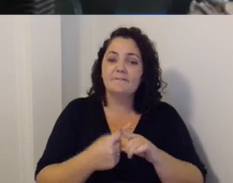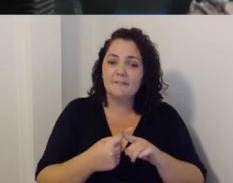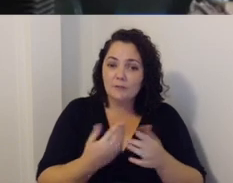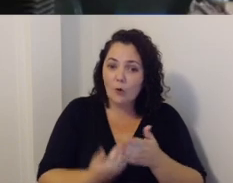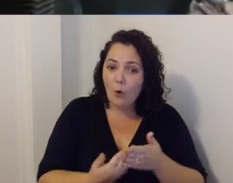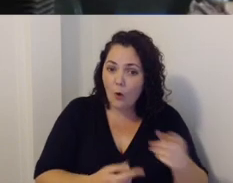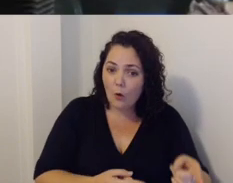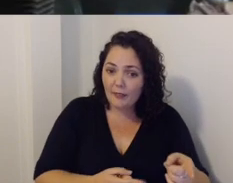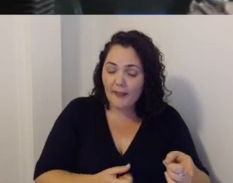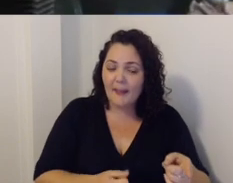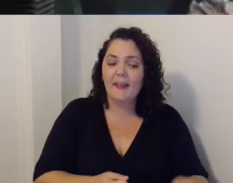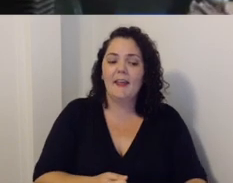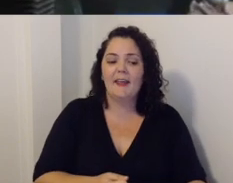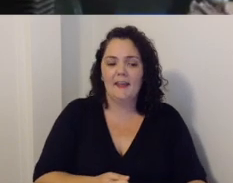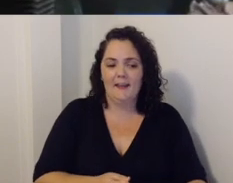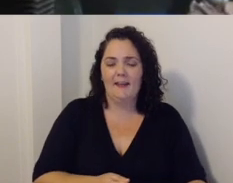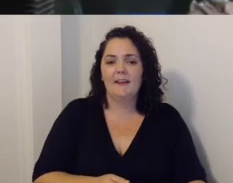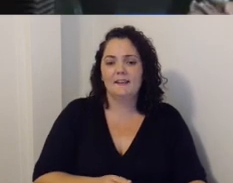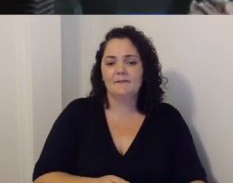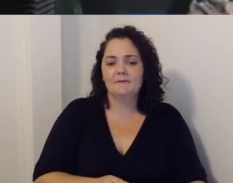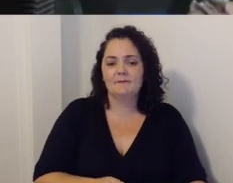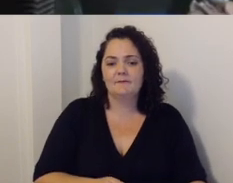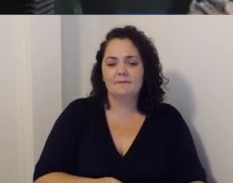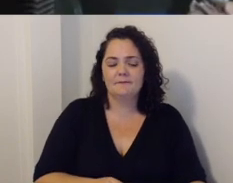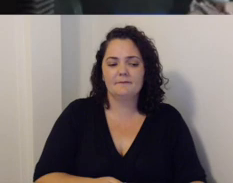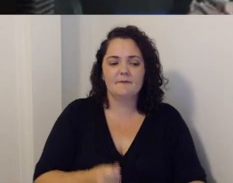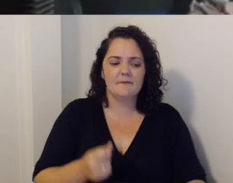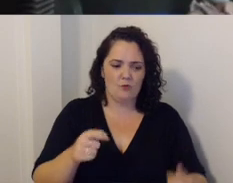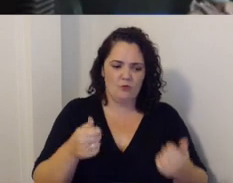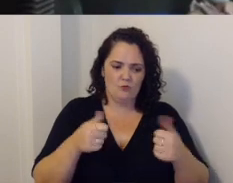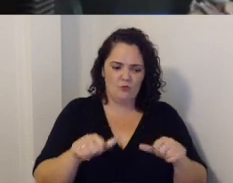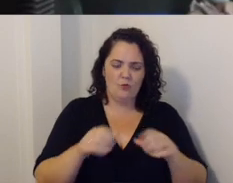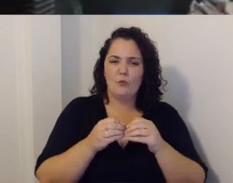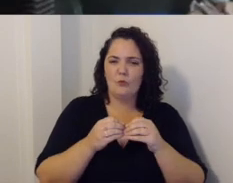particles of chalk or charcoal or pastel or whatever it is with a liquid varnish